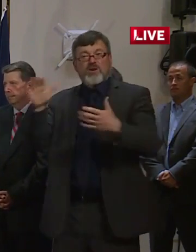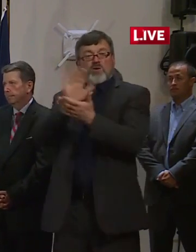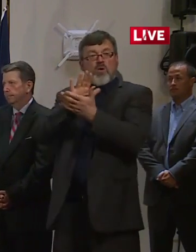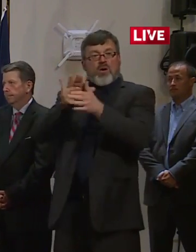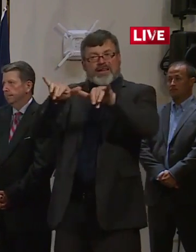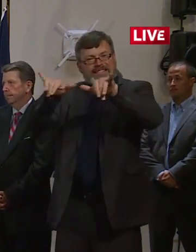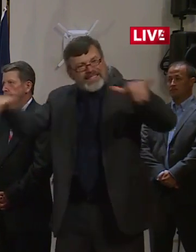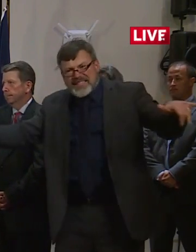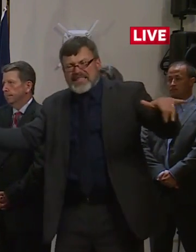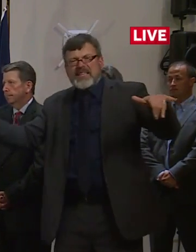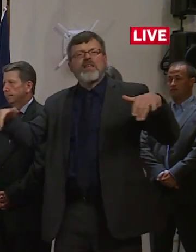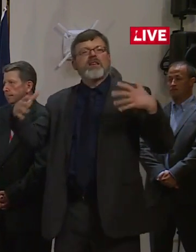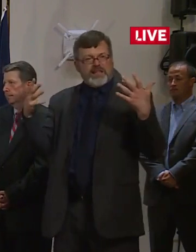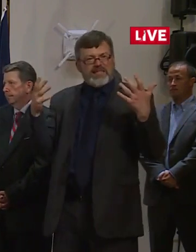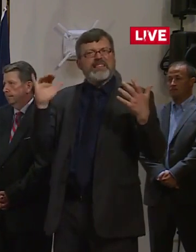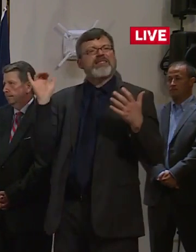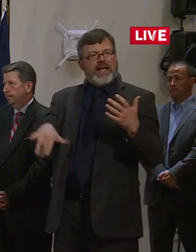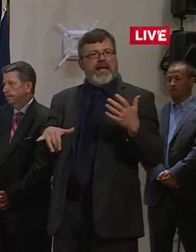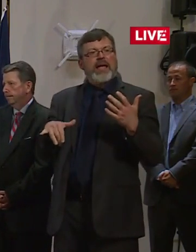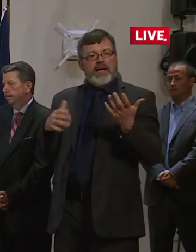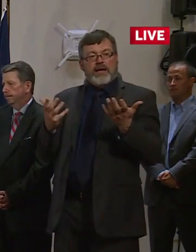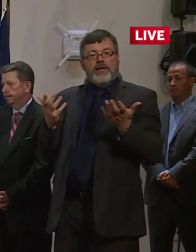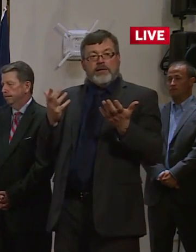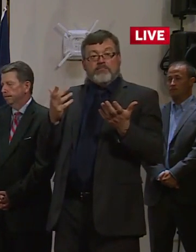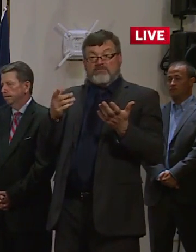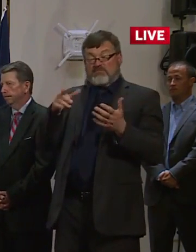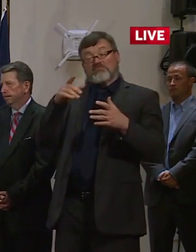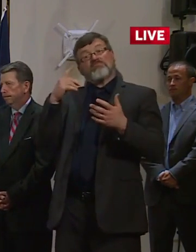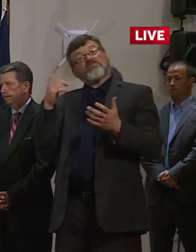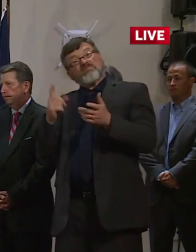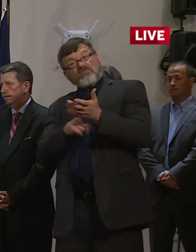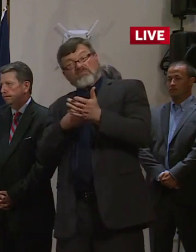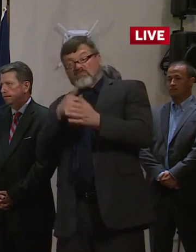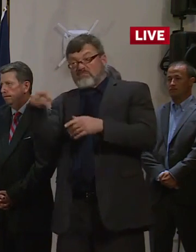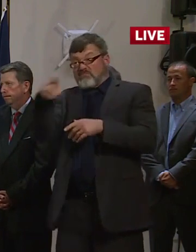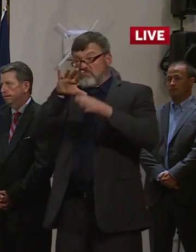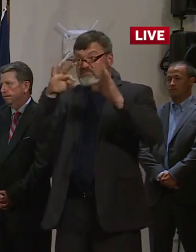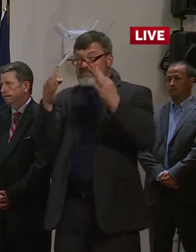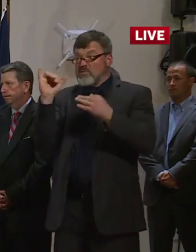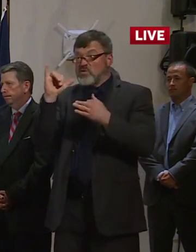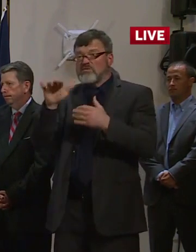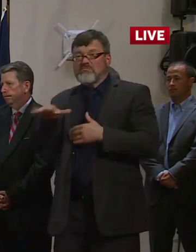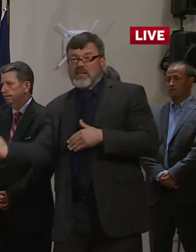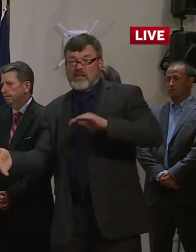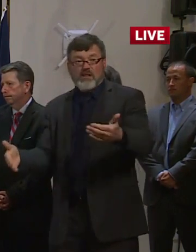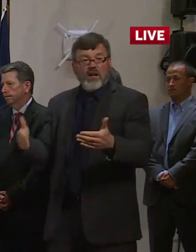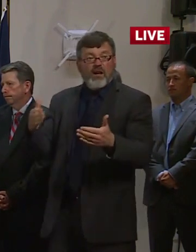BIRTHDAY PARTIES, HOLIDAYS, TRAVEL, WORKING AND LEARNING